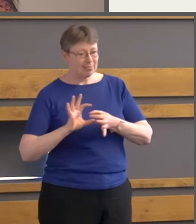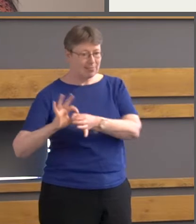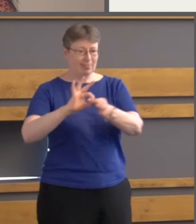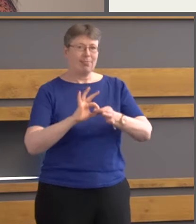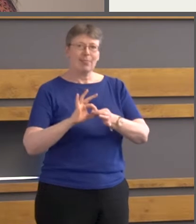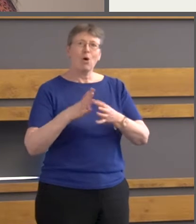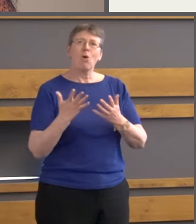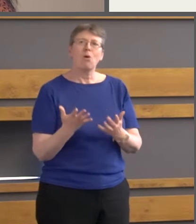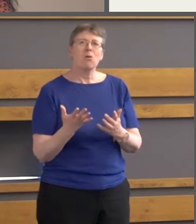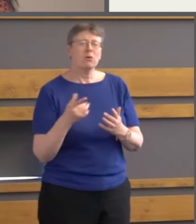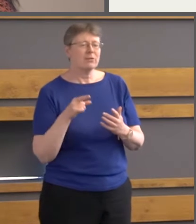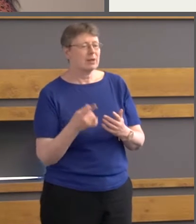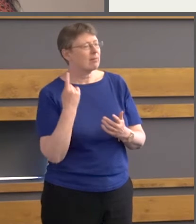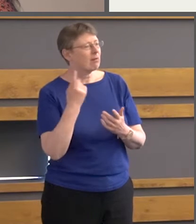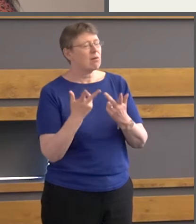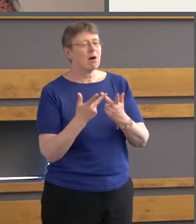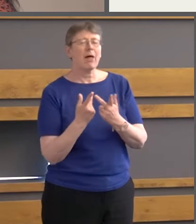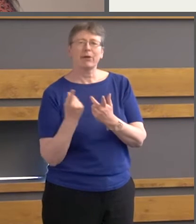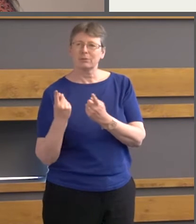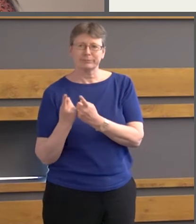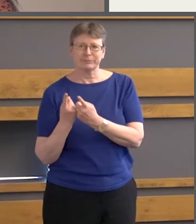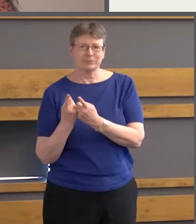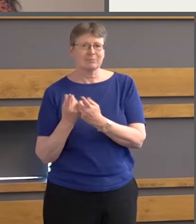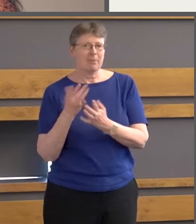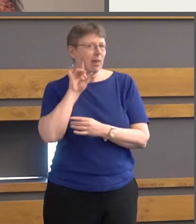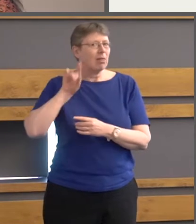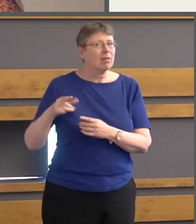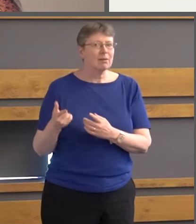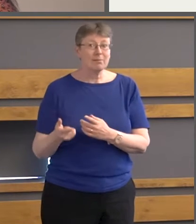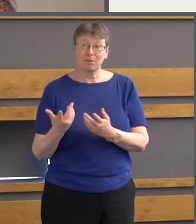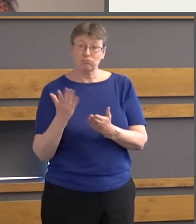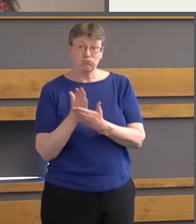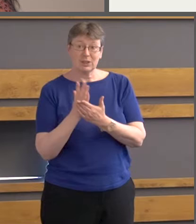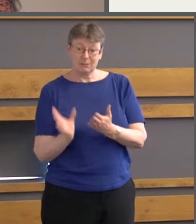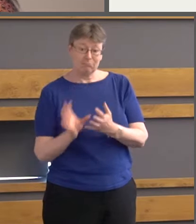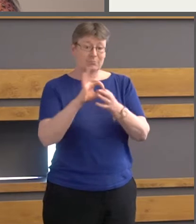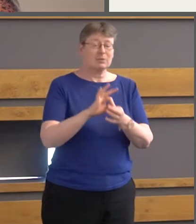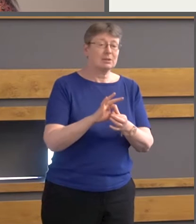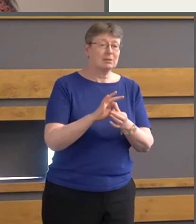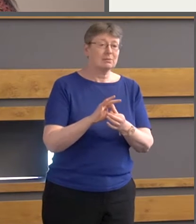or overshadow some of the lesser known products and materials very much intertwined, say cotton or linen.